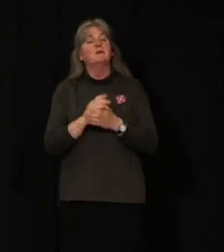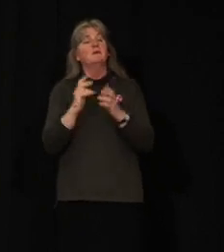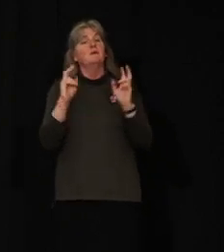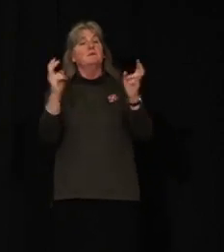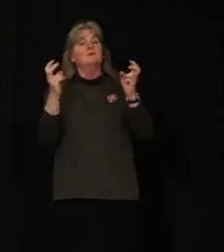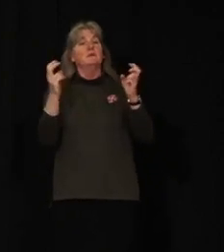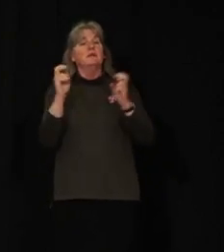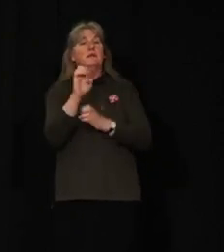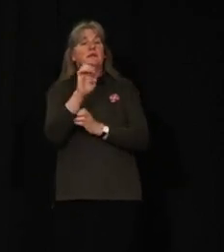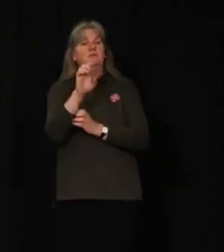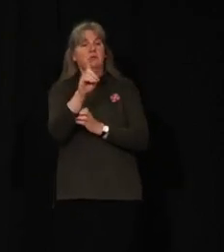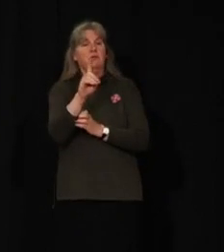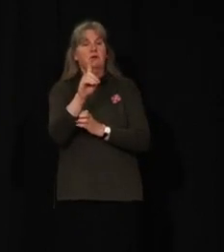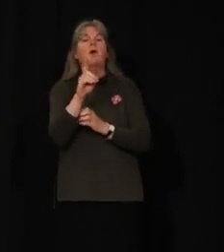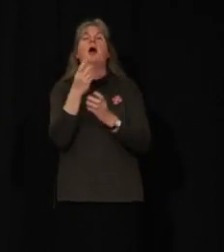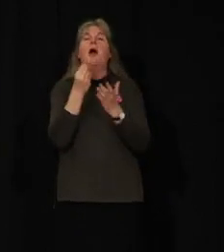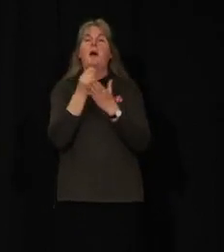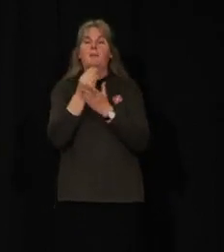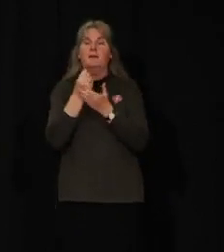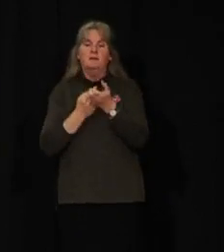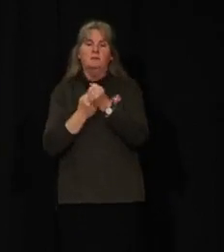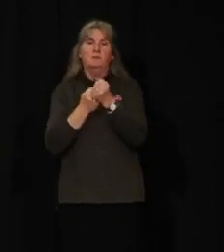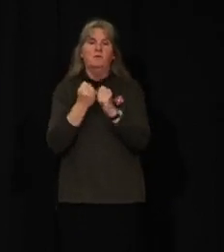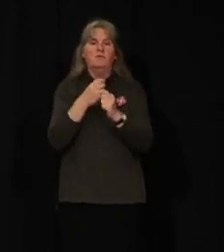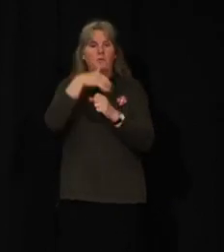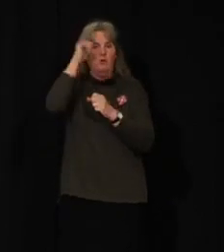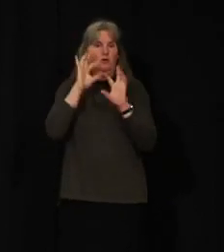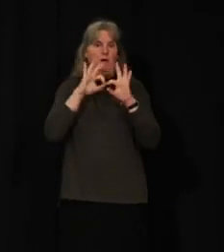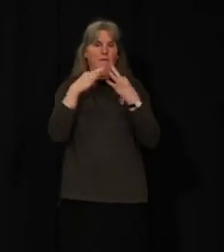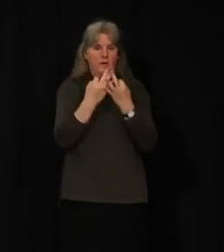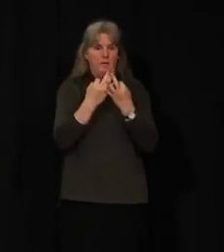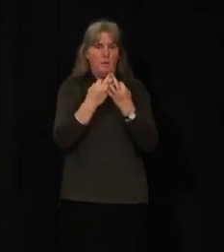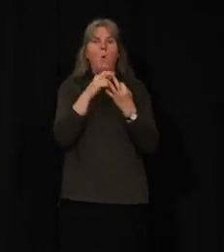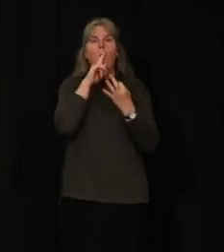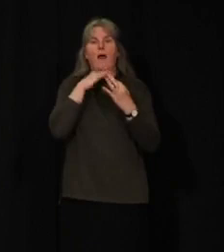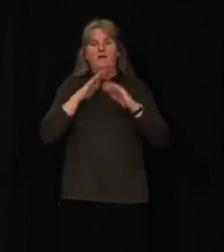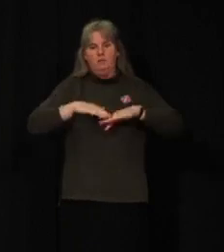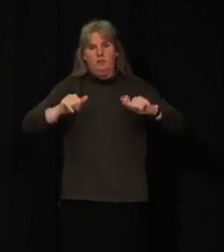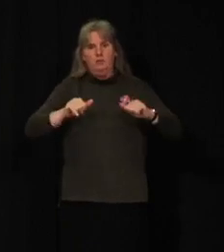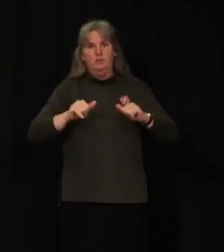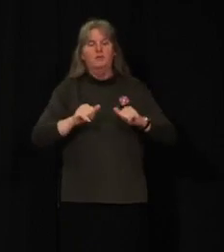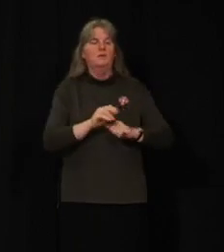would also like to announce new funding resources for Yukon families with school-age children.